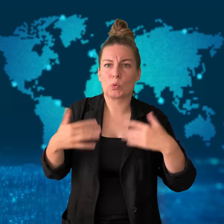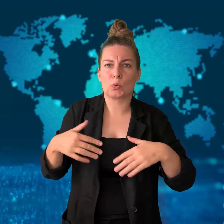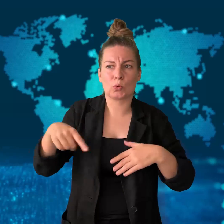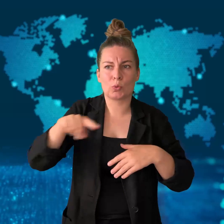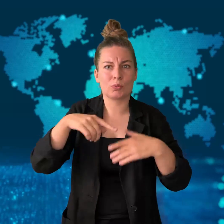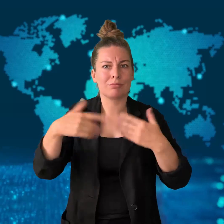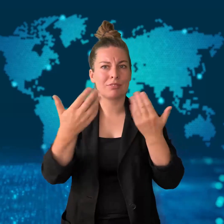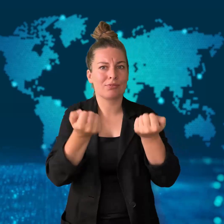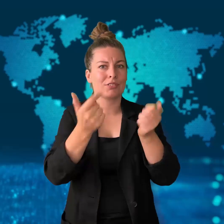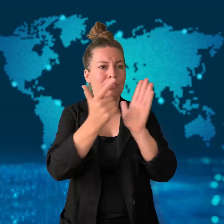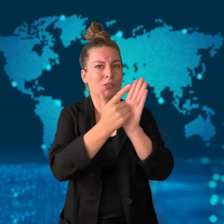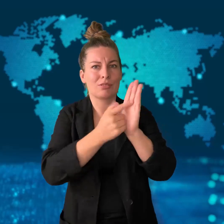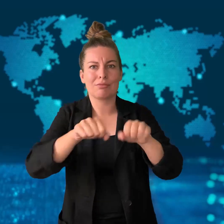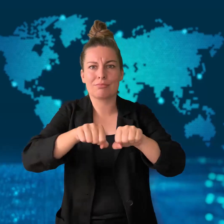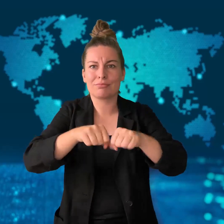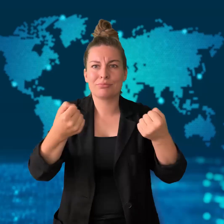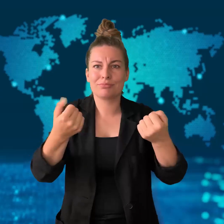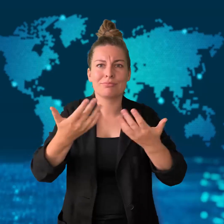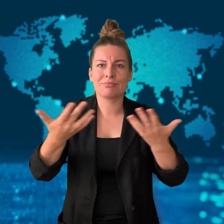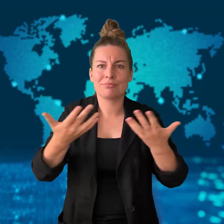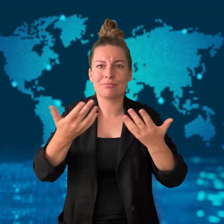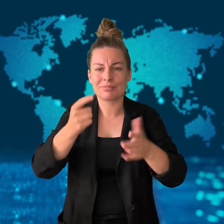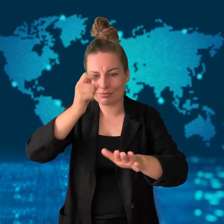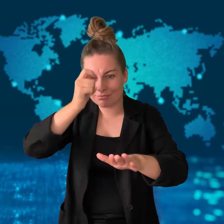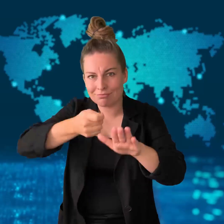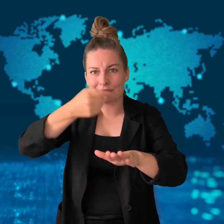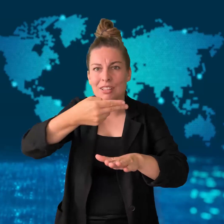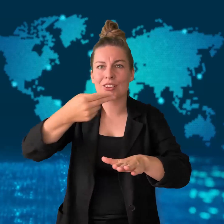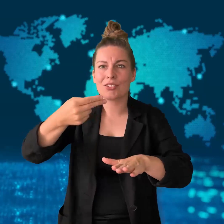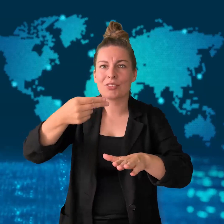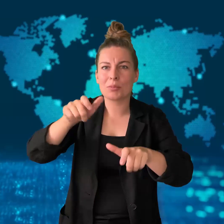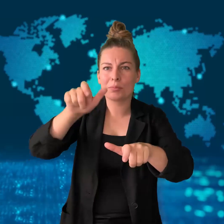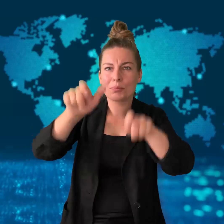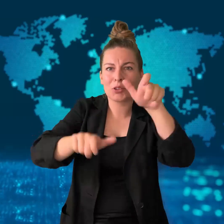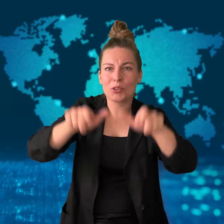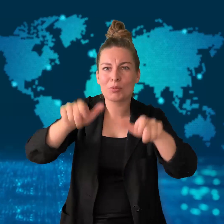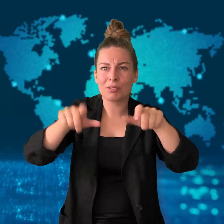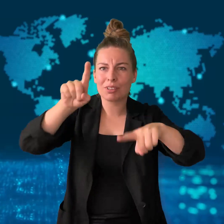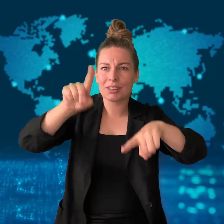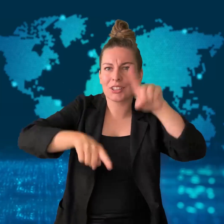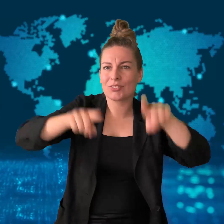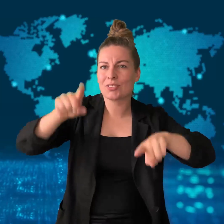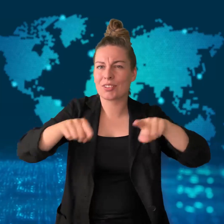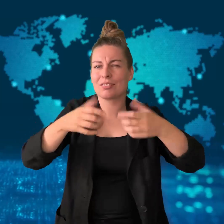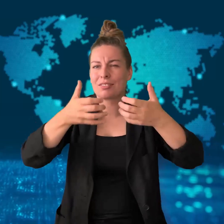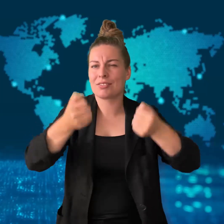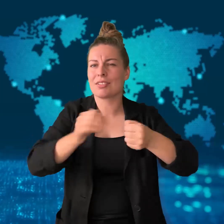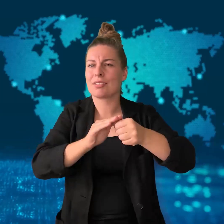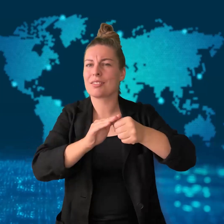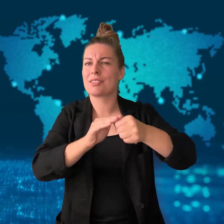Critics of the blasphemy laws say they have